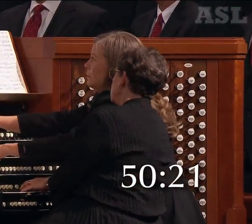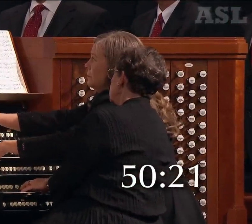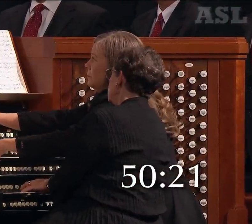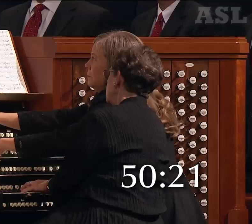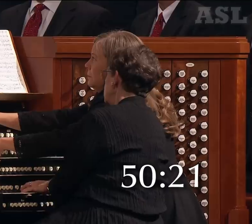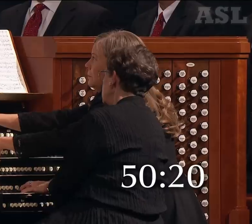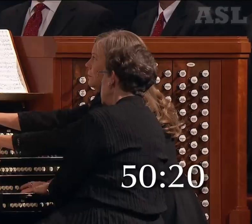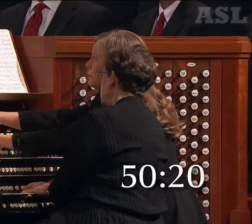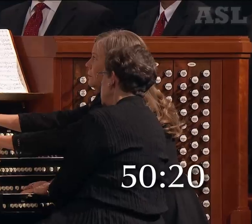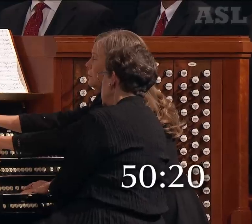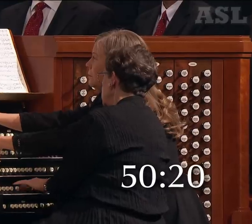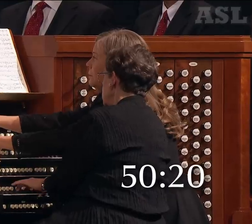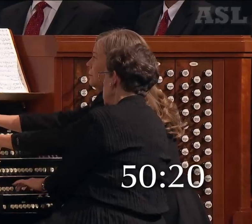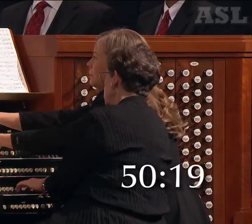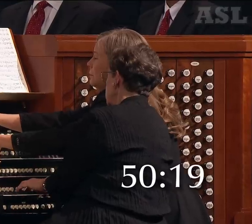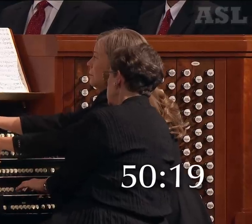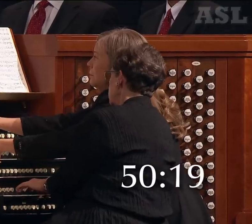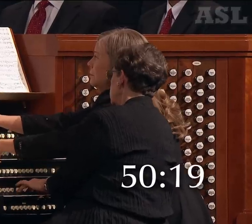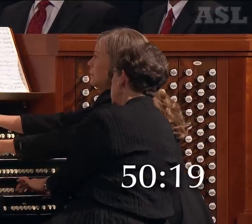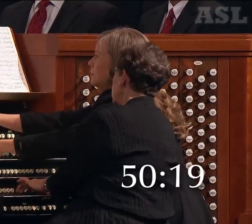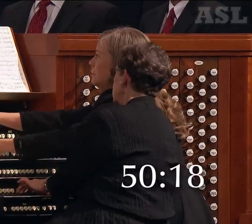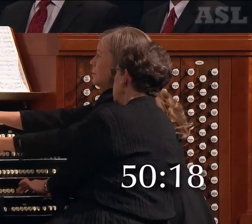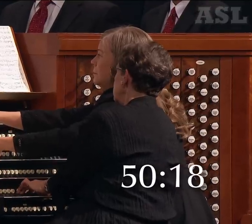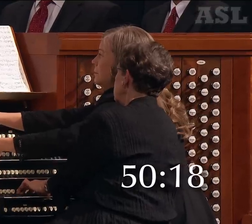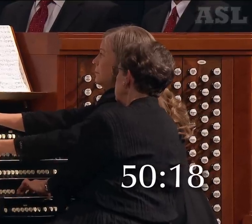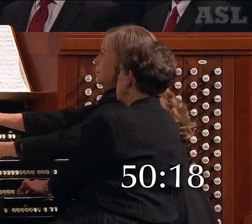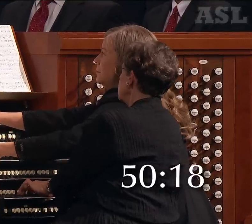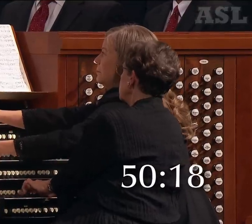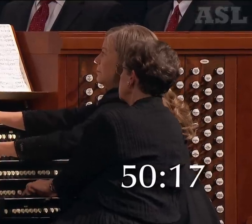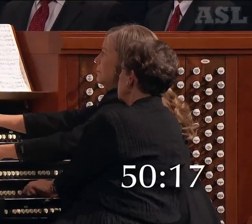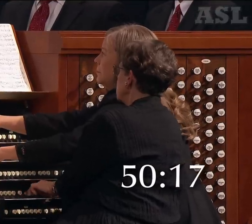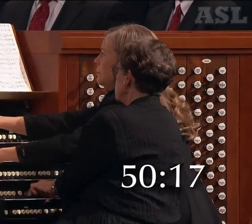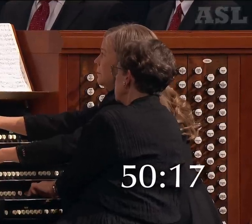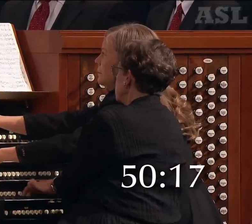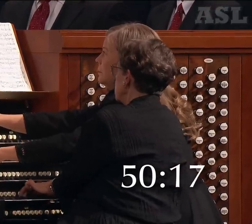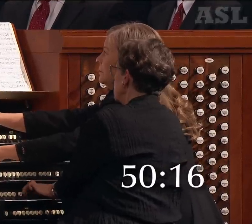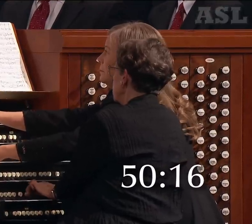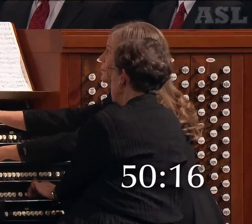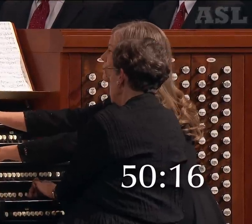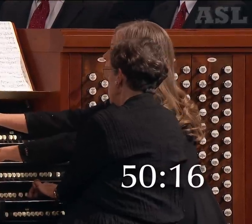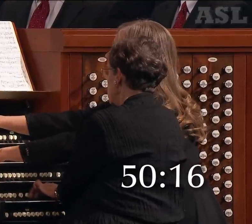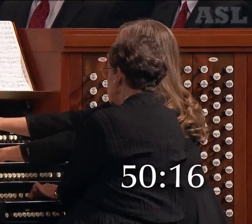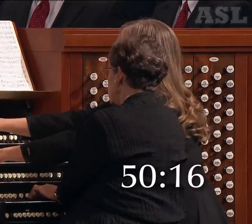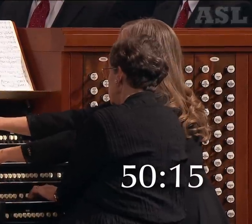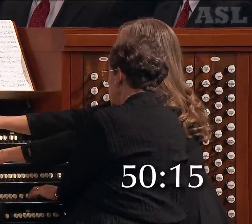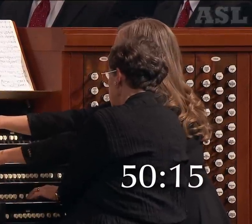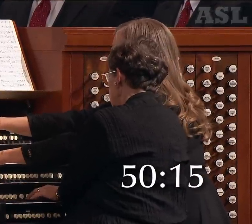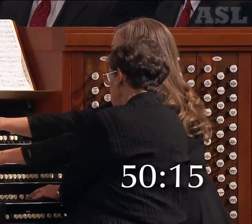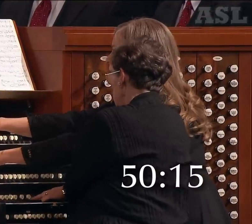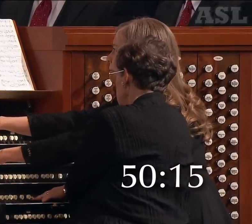THIS IS THE ENGLISH CLOSED CAPTION CHANNEL OF THE CHURCH OF JESUS CHRIST OF LATTER-DAY SAINTS.